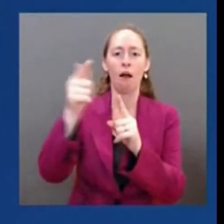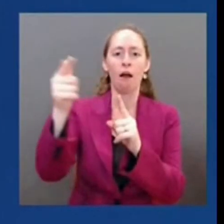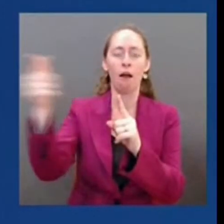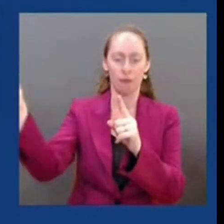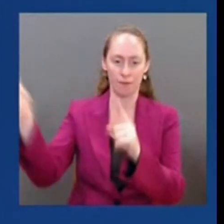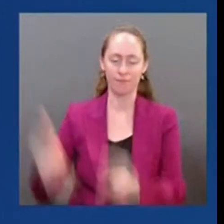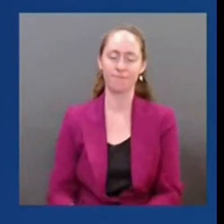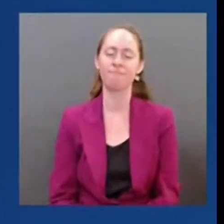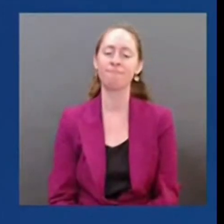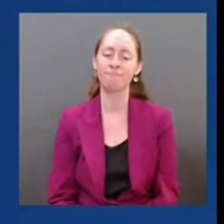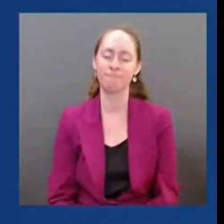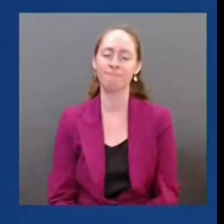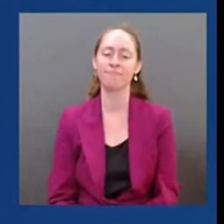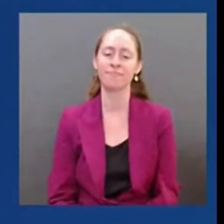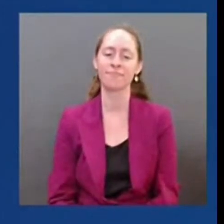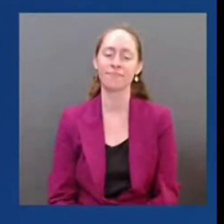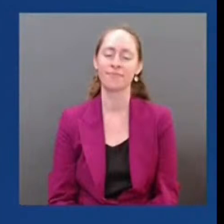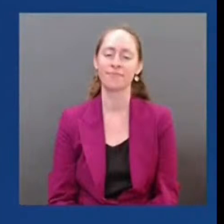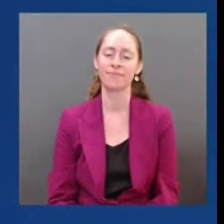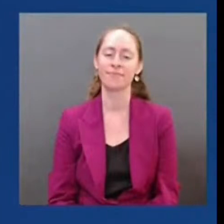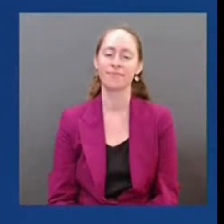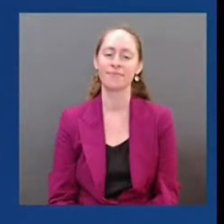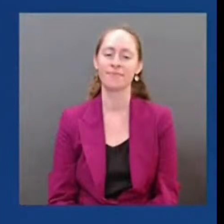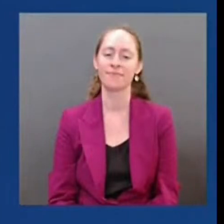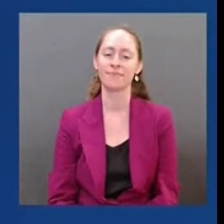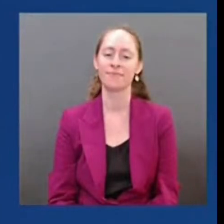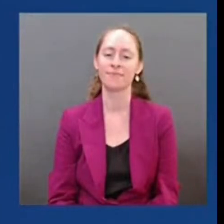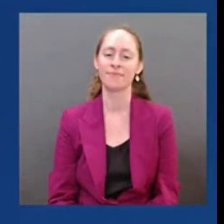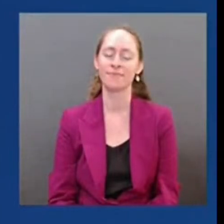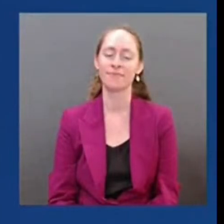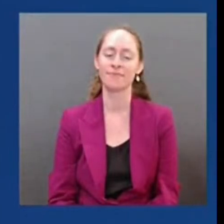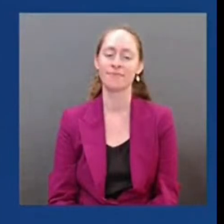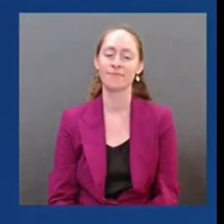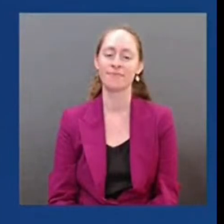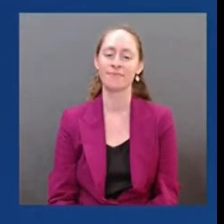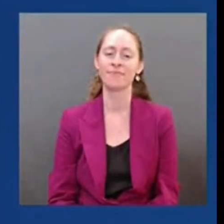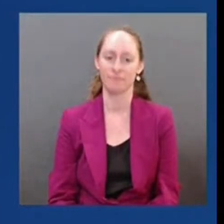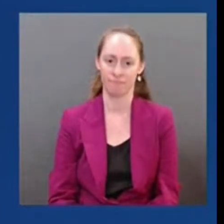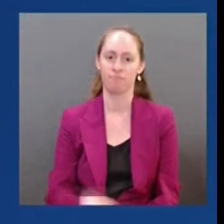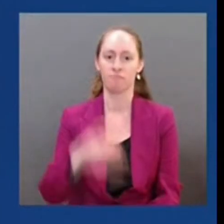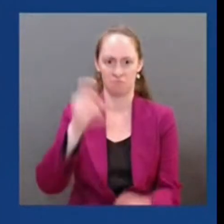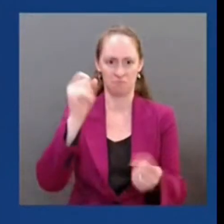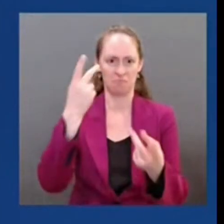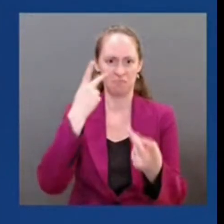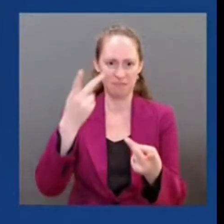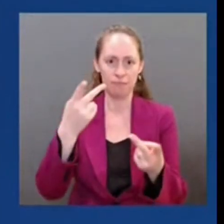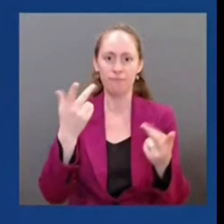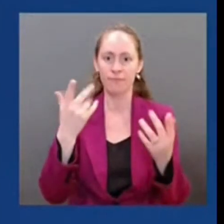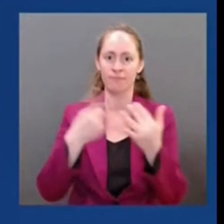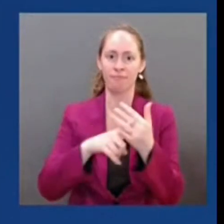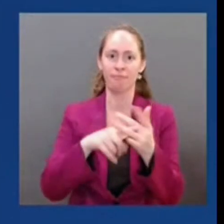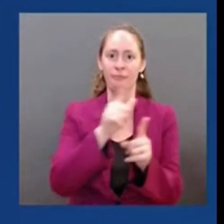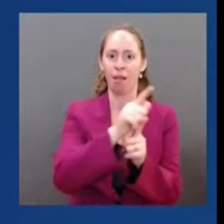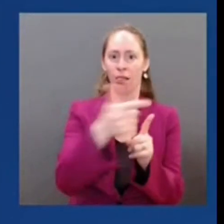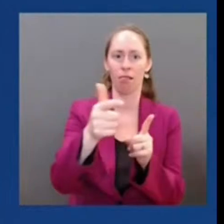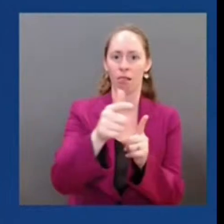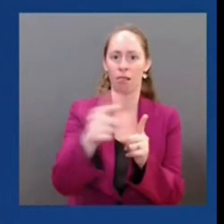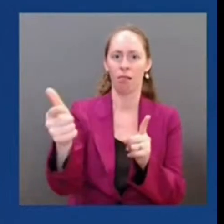ACTUALLY OWEDYOU ON PRIOR SLIDES OF WHY ONE PARTICULAR SUBLINAGE HAS TAKEN OVER THE